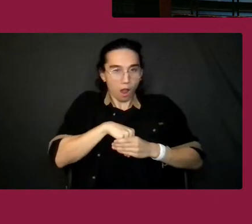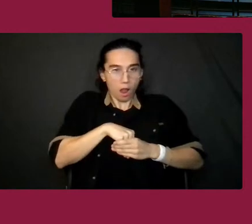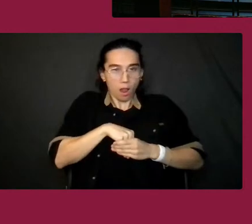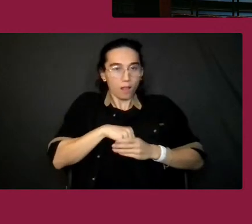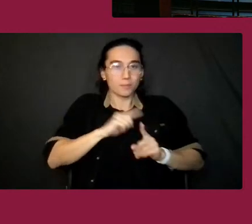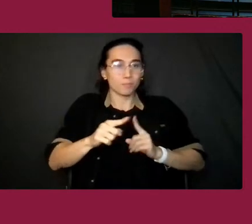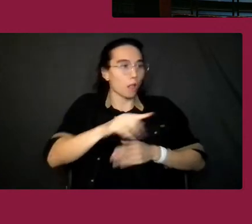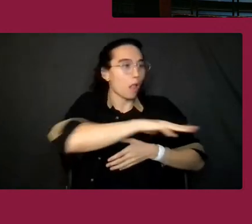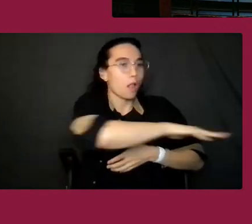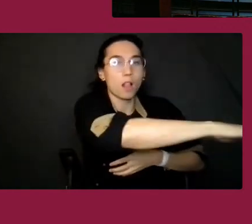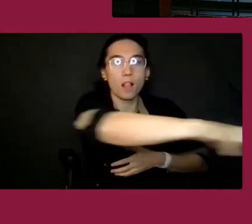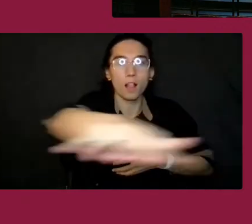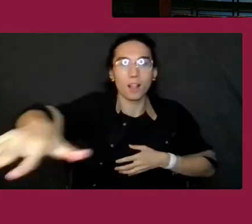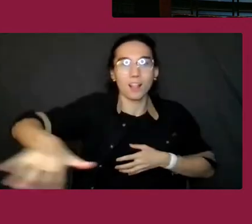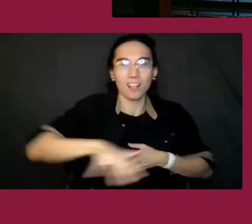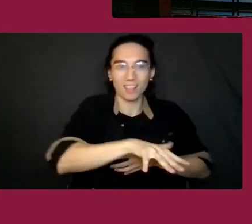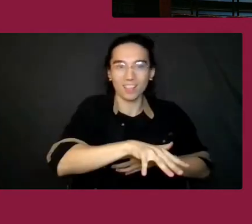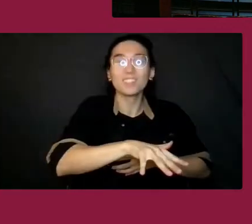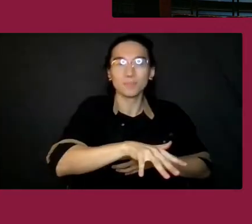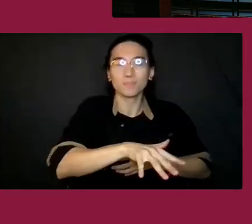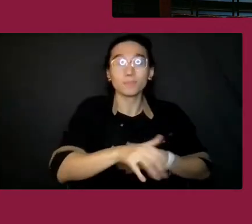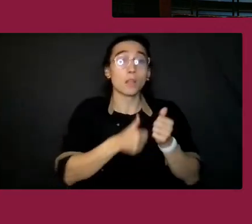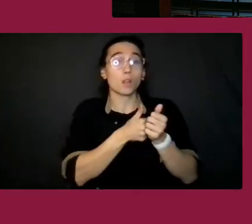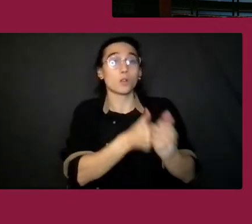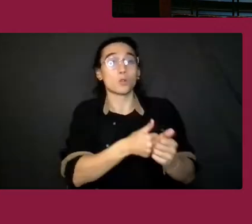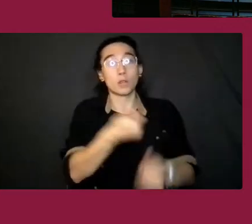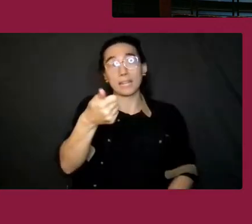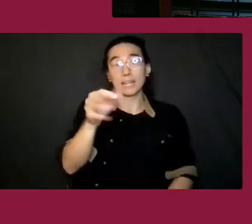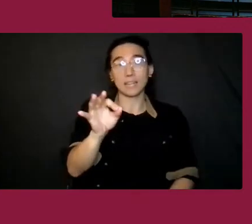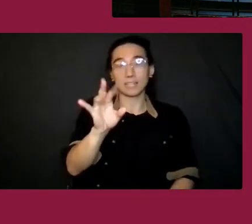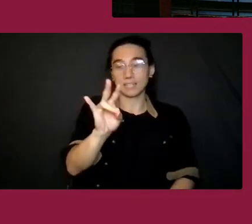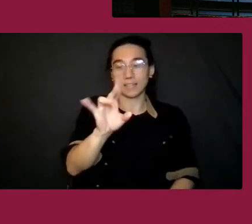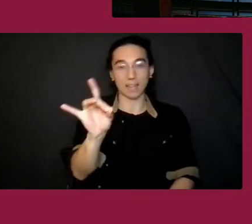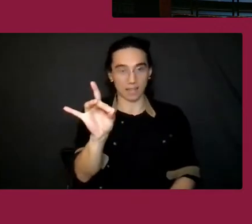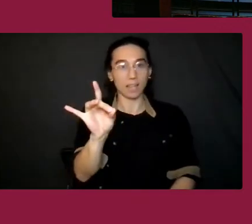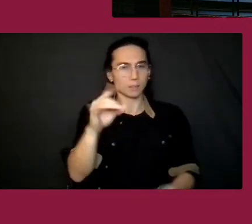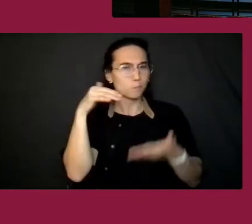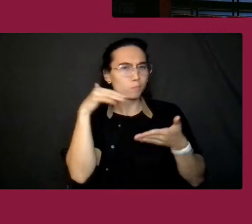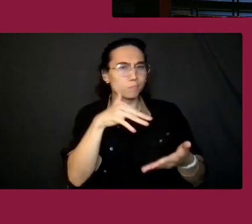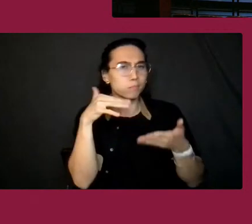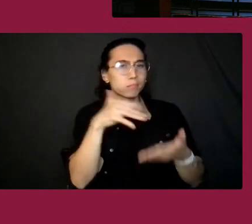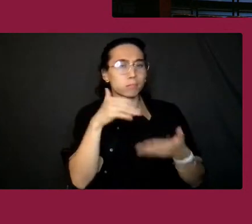According to the 1978 study, lottery winners and accident